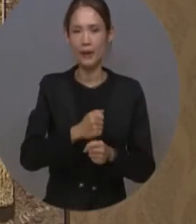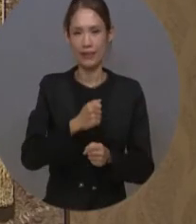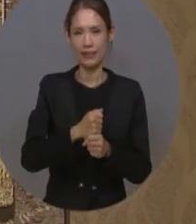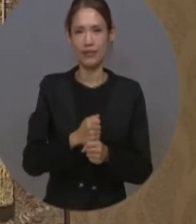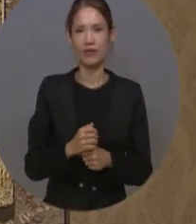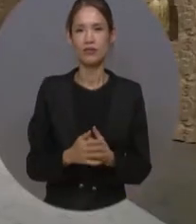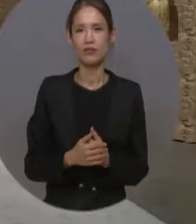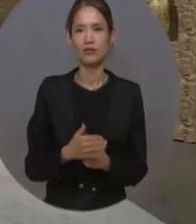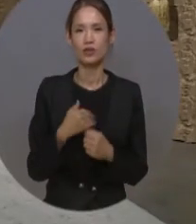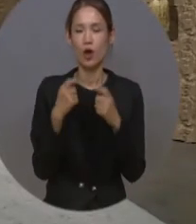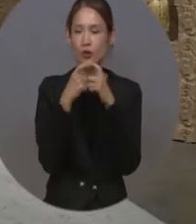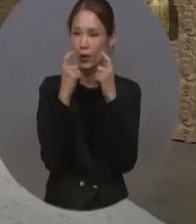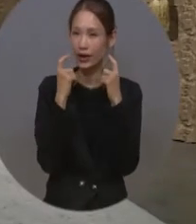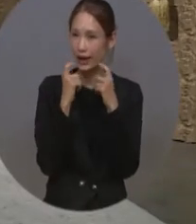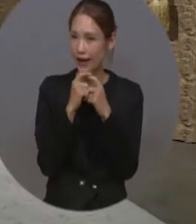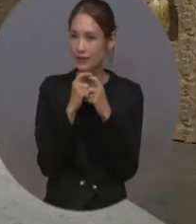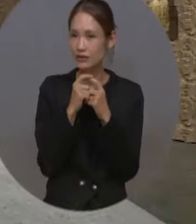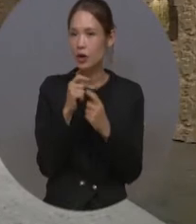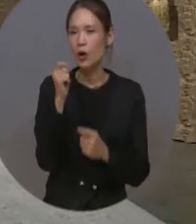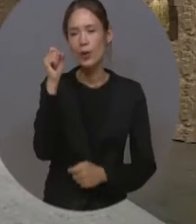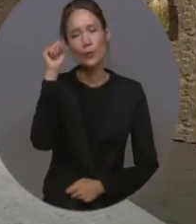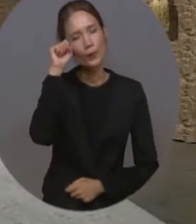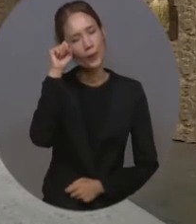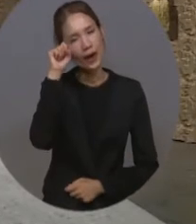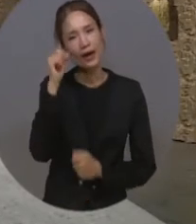Personally, I had a hard time because of the pillow